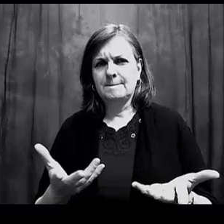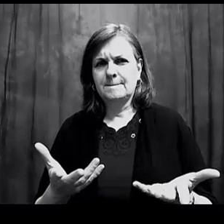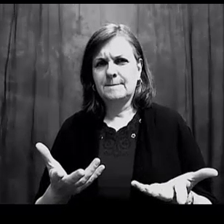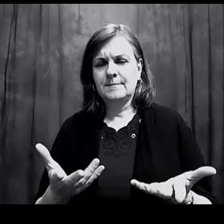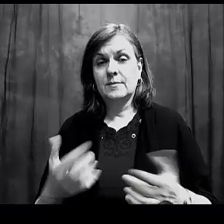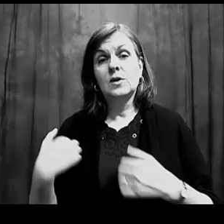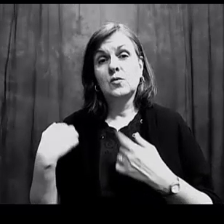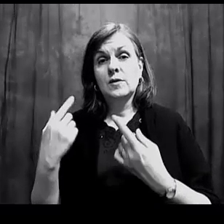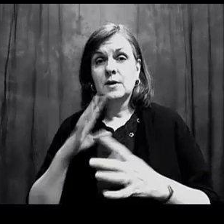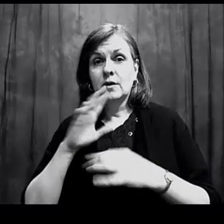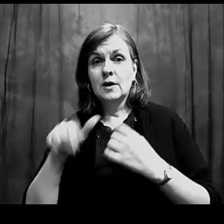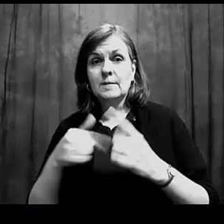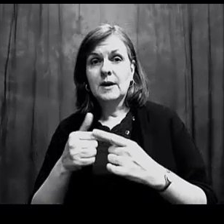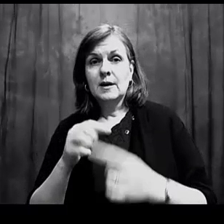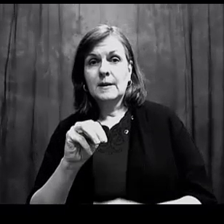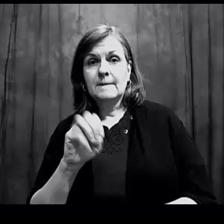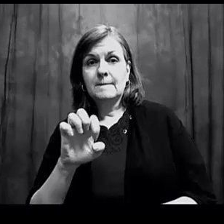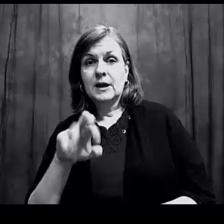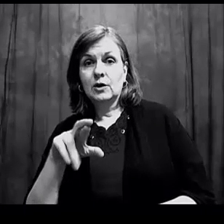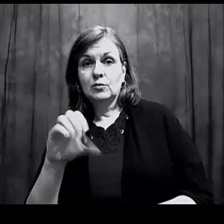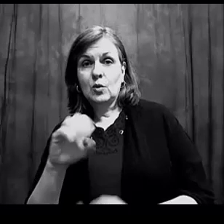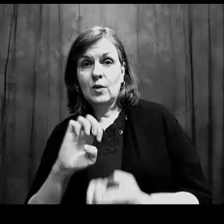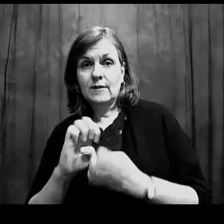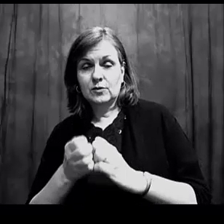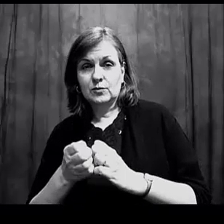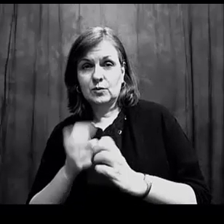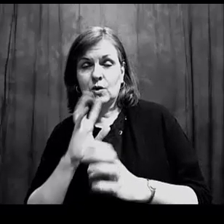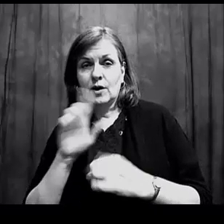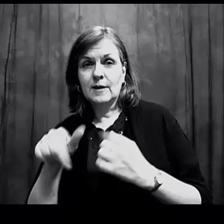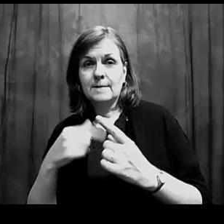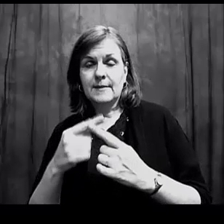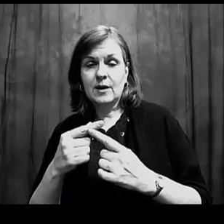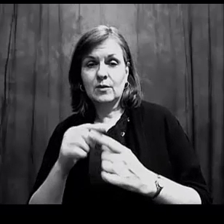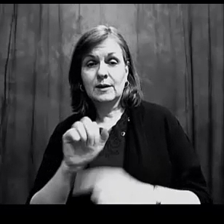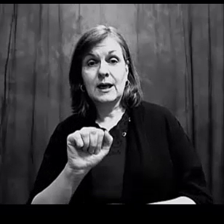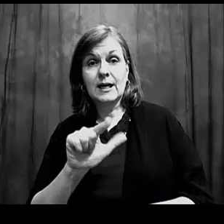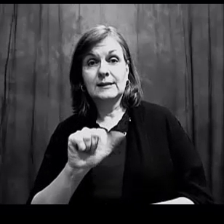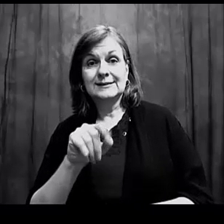we've spent some time talking about microevolution which looked of changes in allele